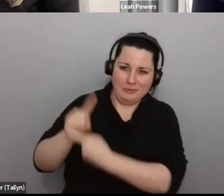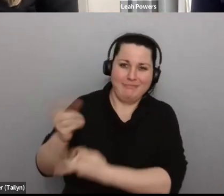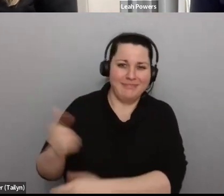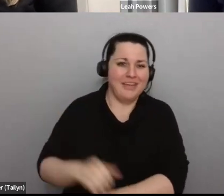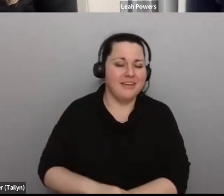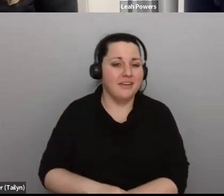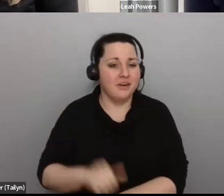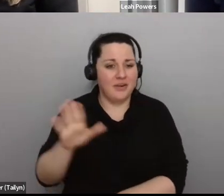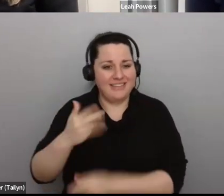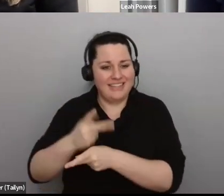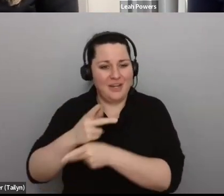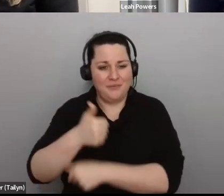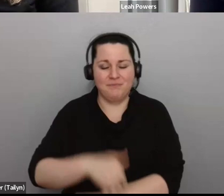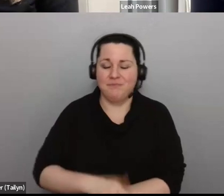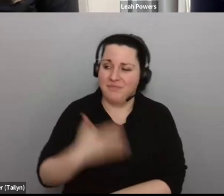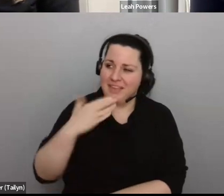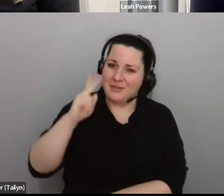Leah: Thanks. See you, Colleen, bye, bye.